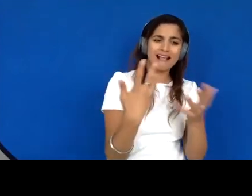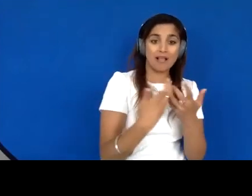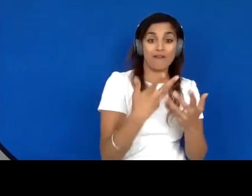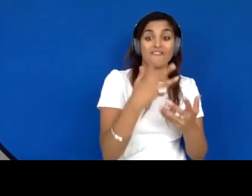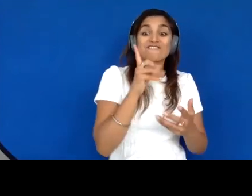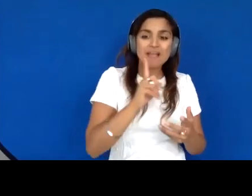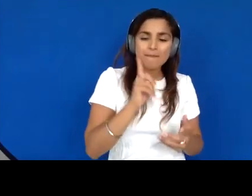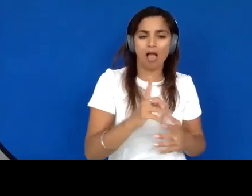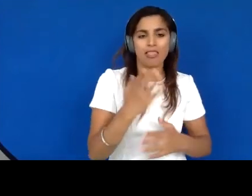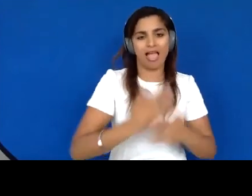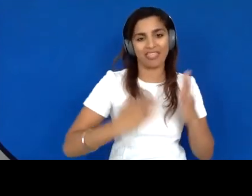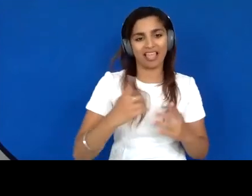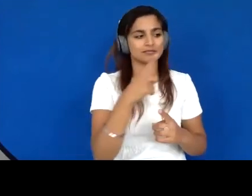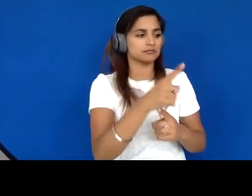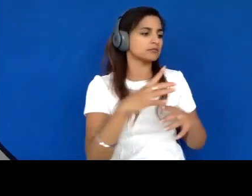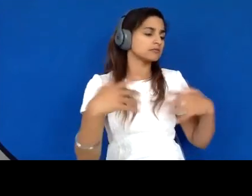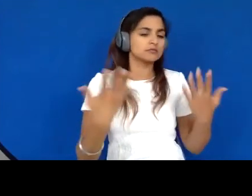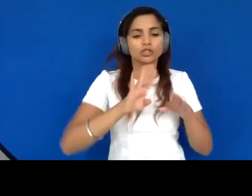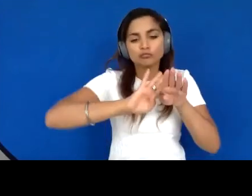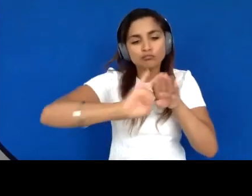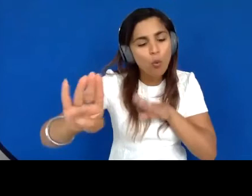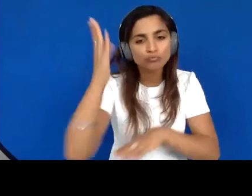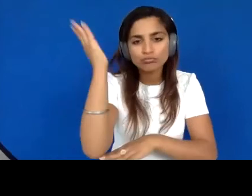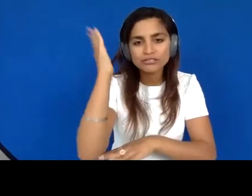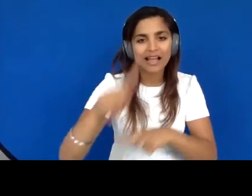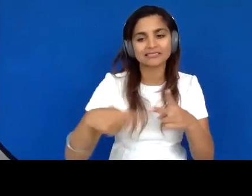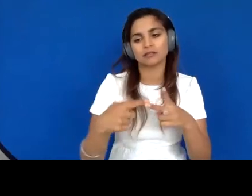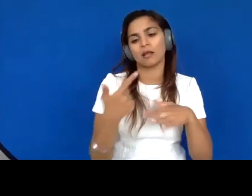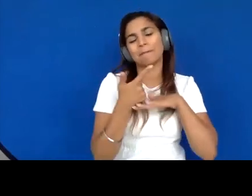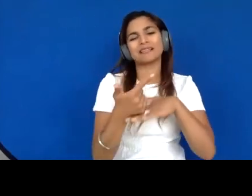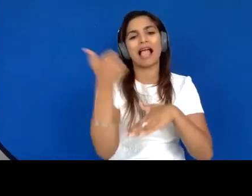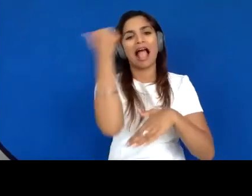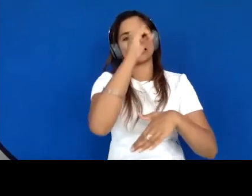media experts are treated with an or remains a rampantly sexist institution i